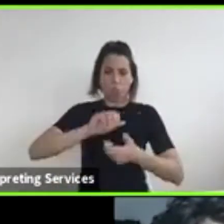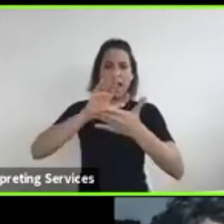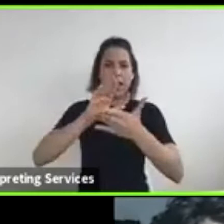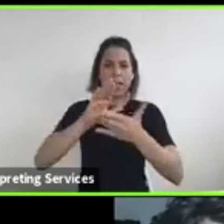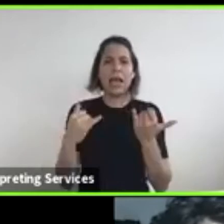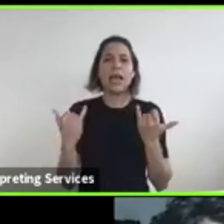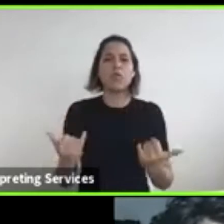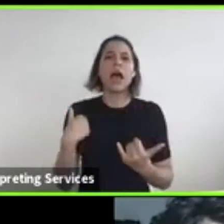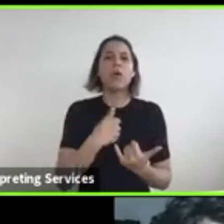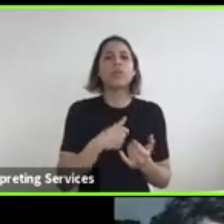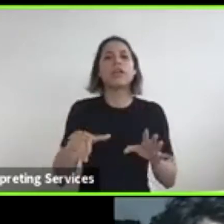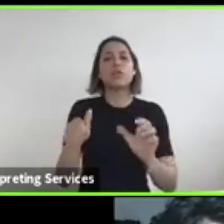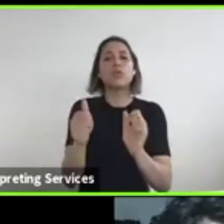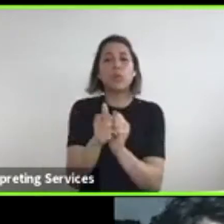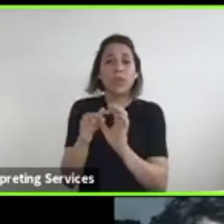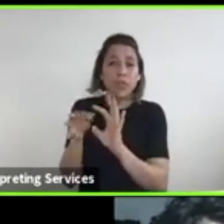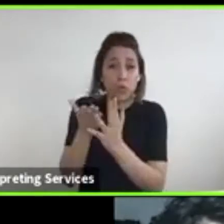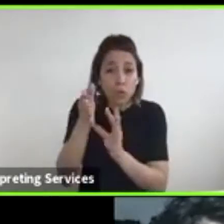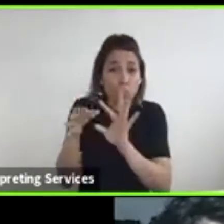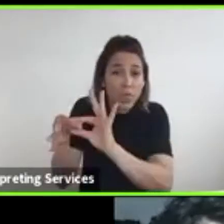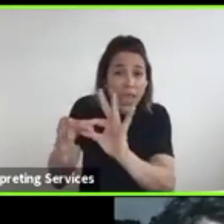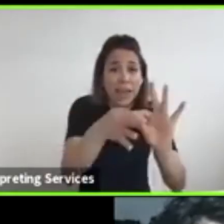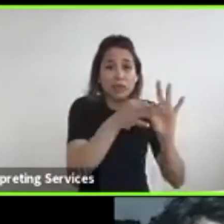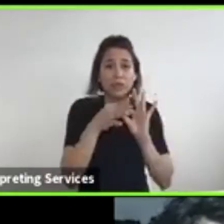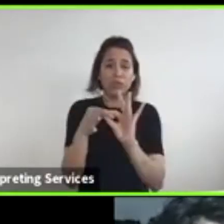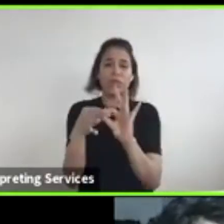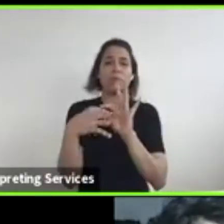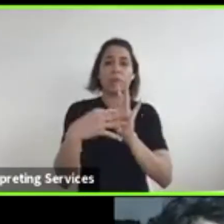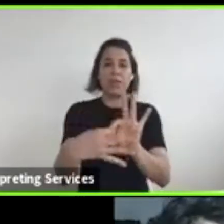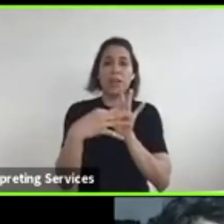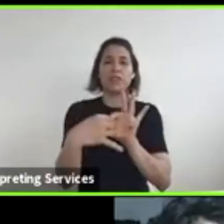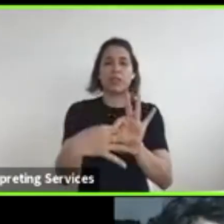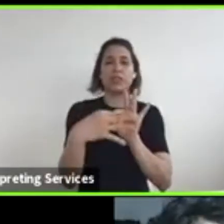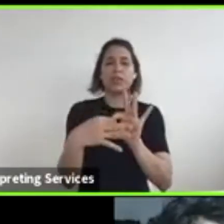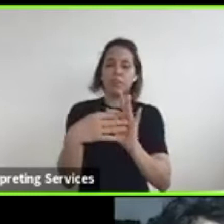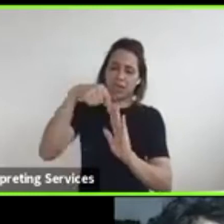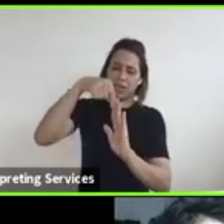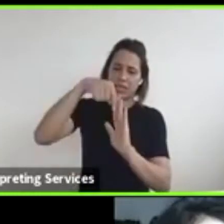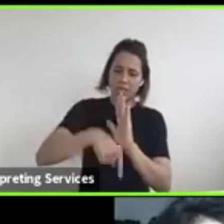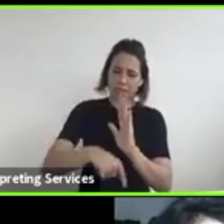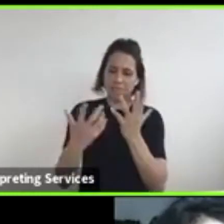IN CONNECTIVITY, IN A DEEP WEAVING OF KNOWLEDGE, SO